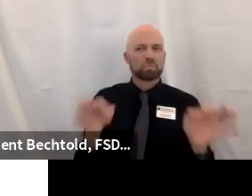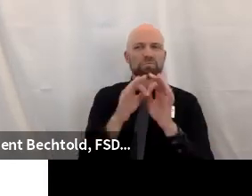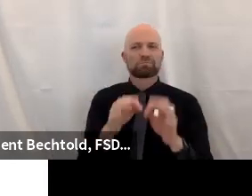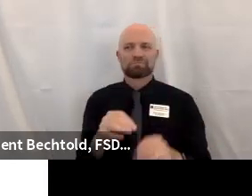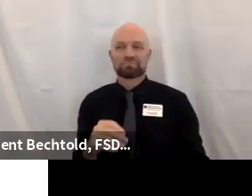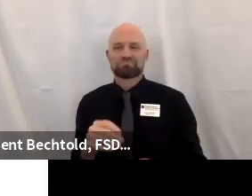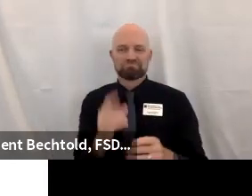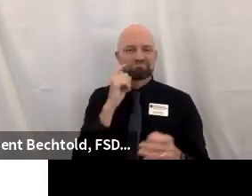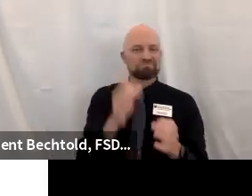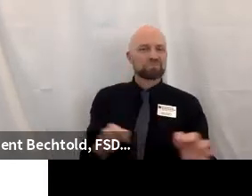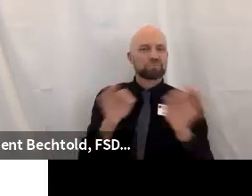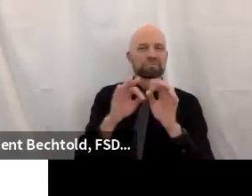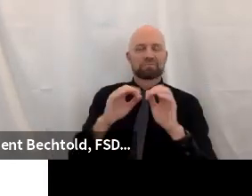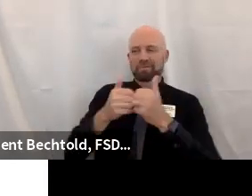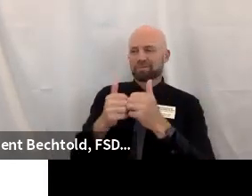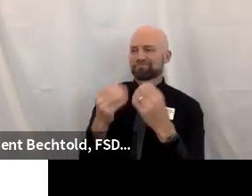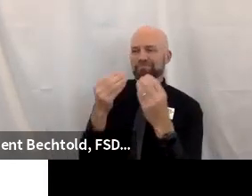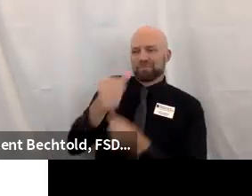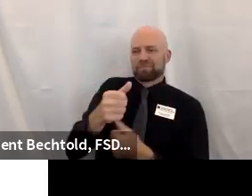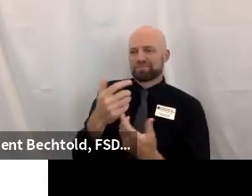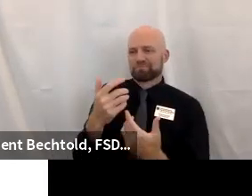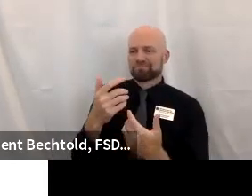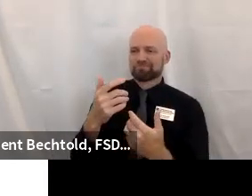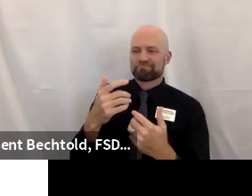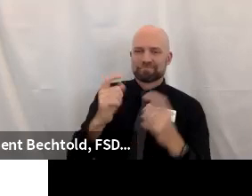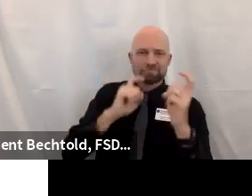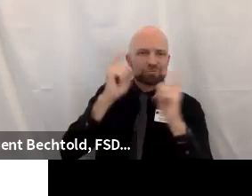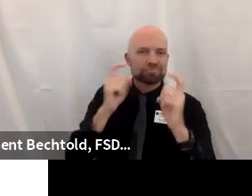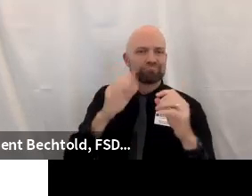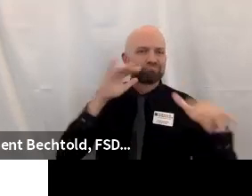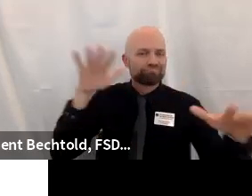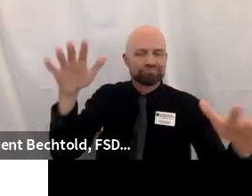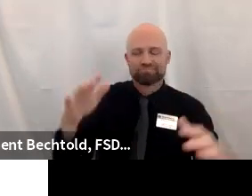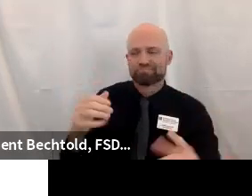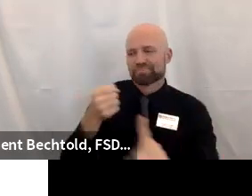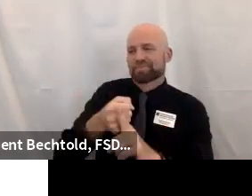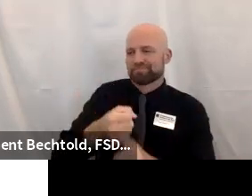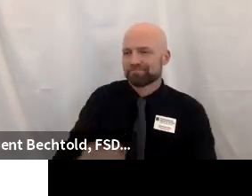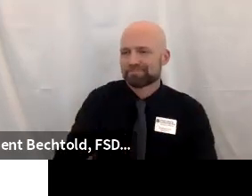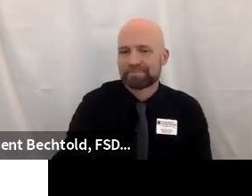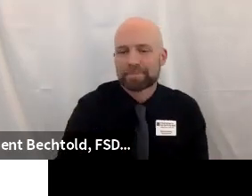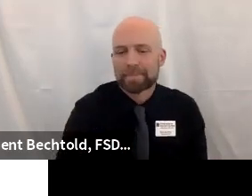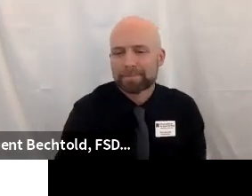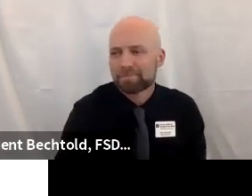Okay. So you notice the importance of the expression and the prosody